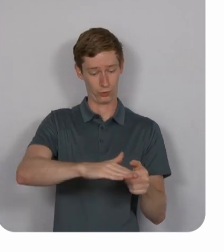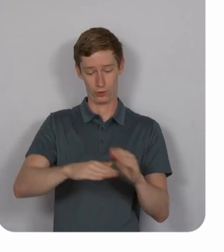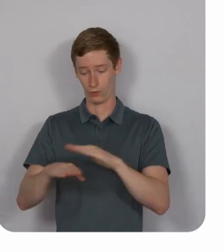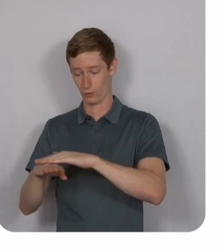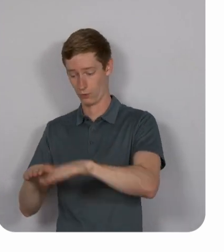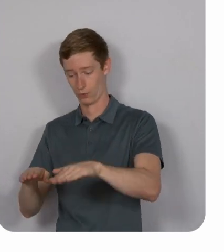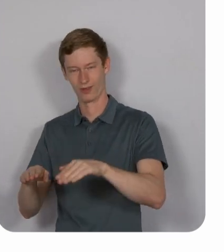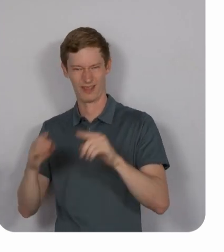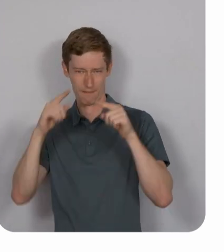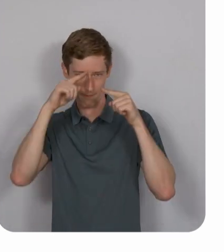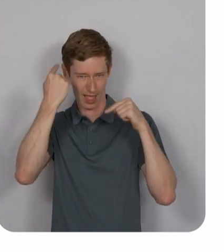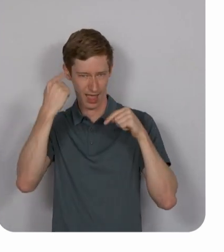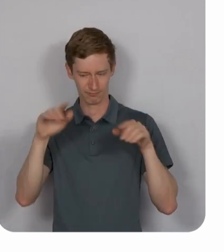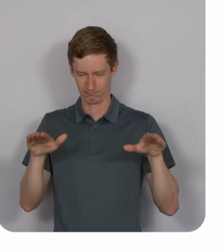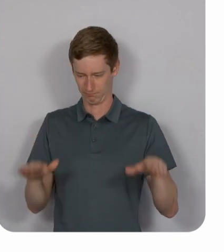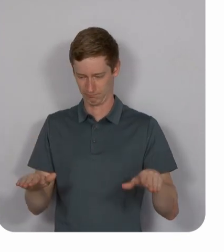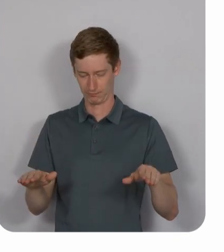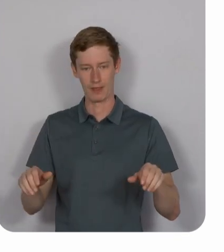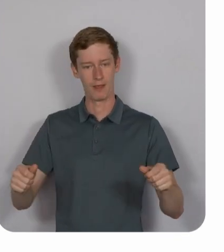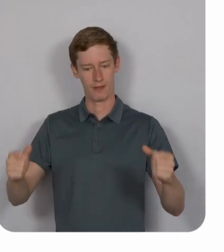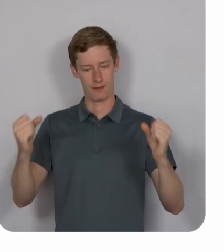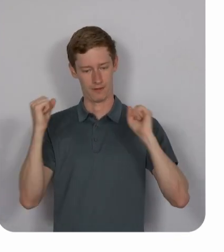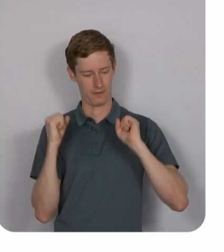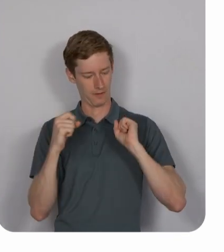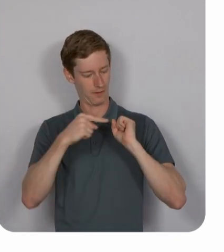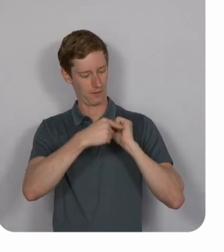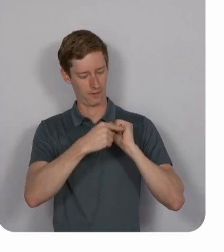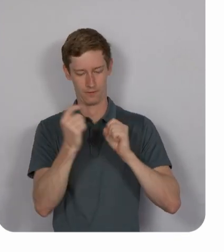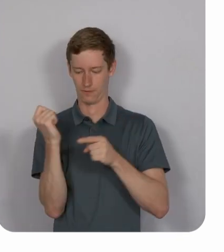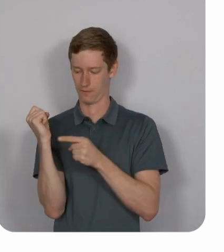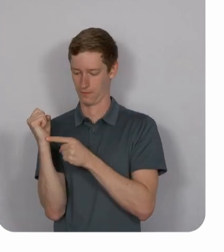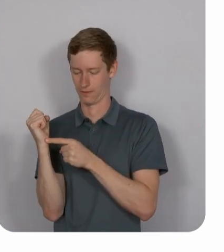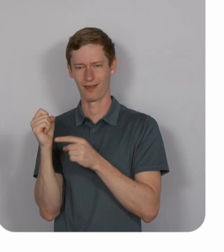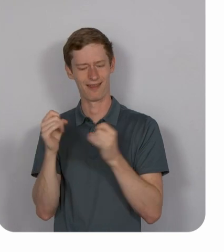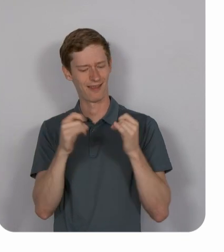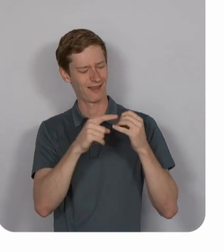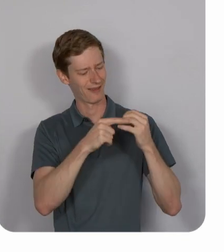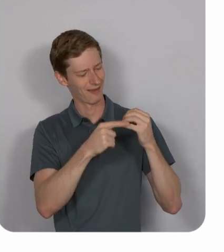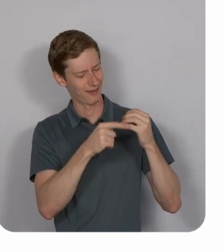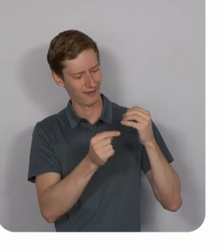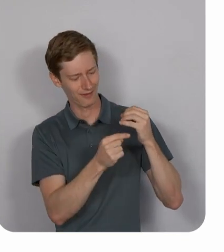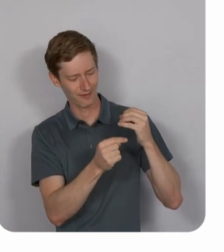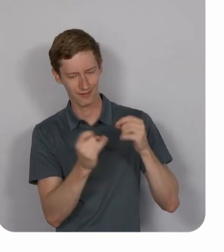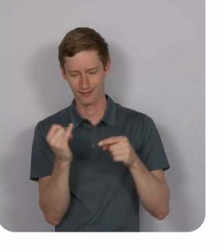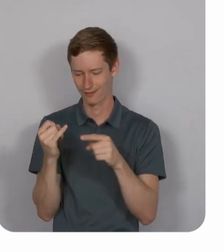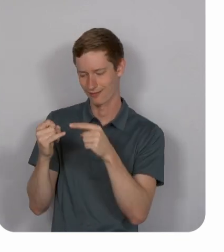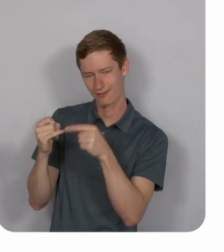as well as one LED in the base of the controller, just beyond where your pinkie and ring finger hold the controller.